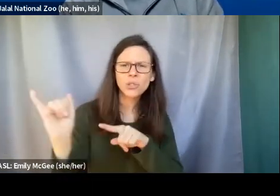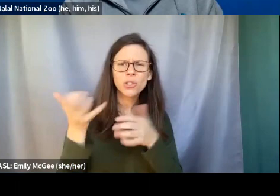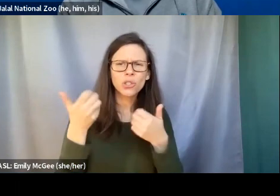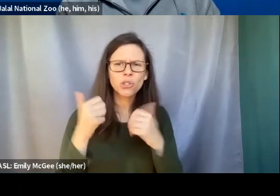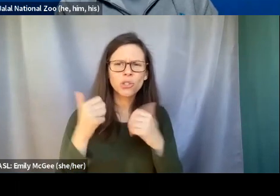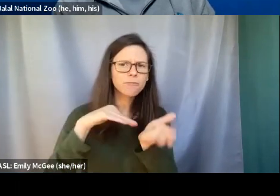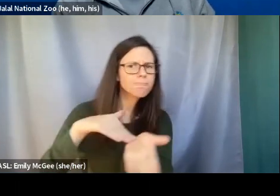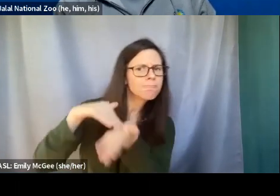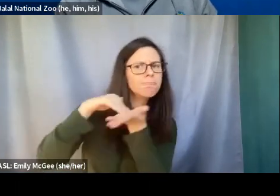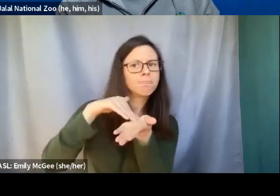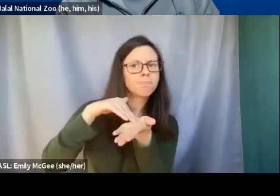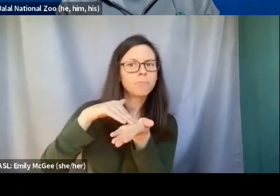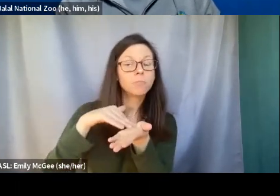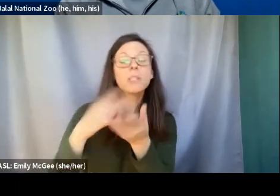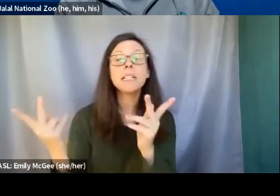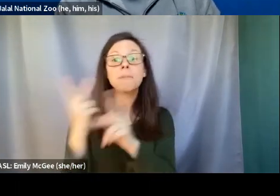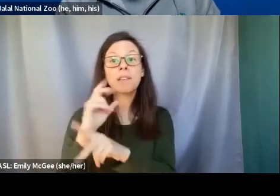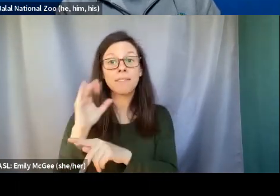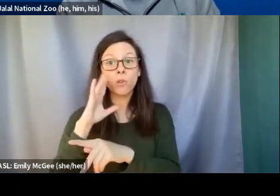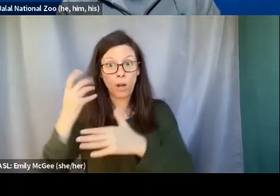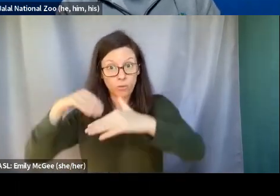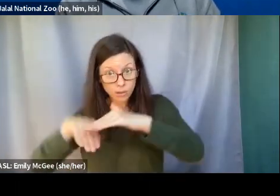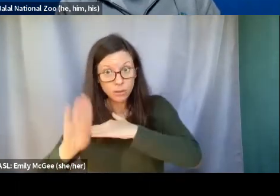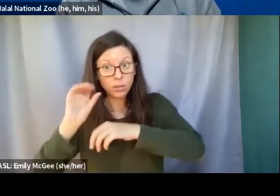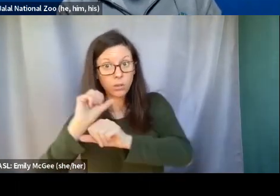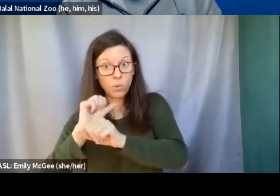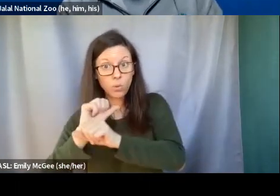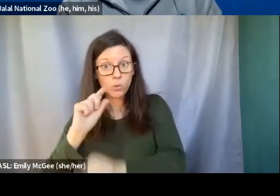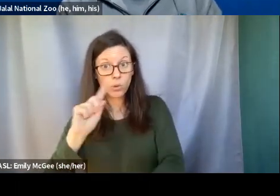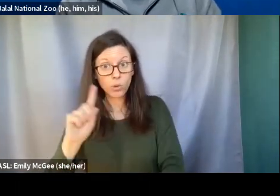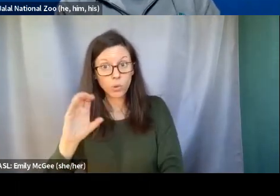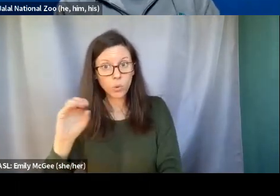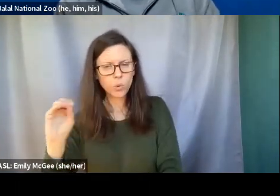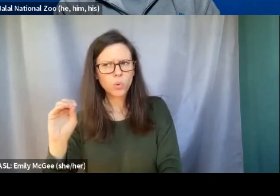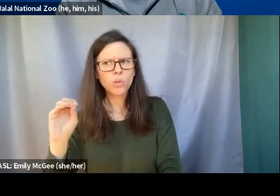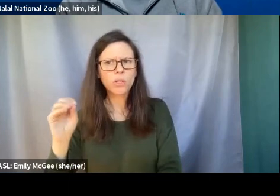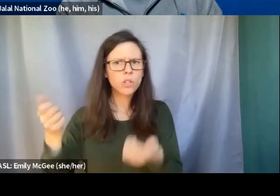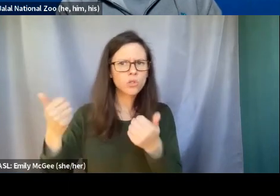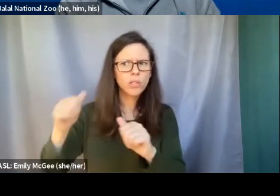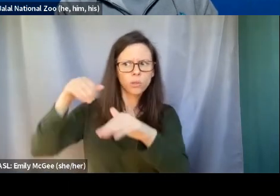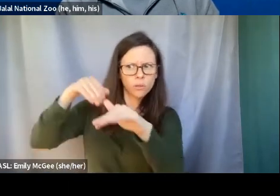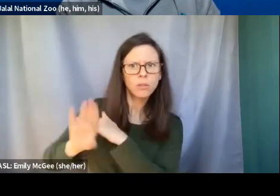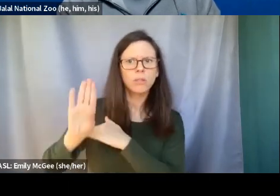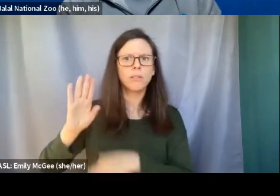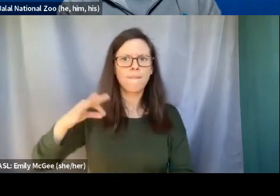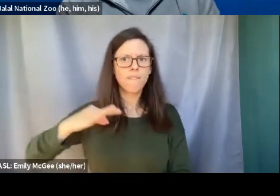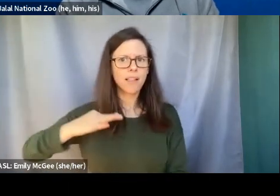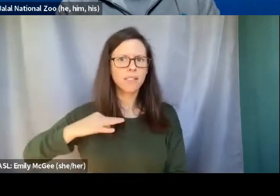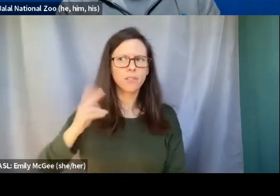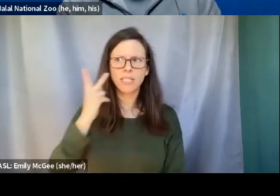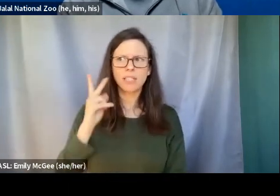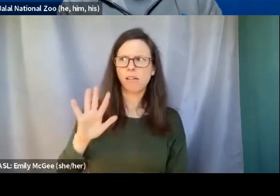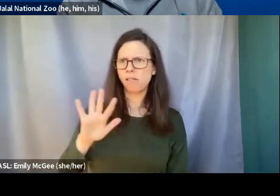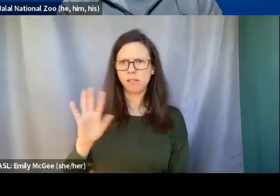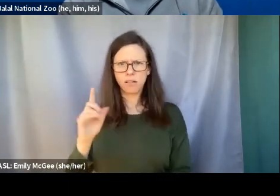into a zoological type atmosphere where you see yourself best fit, you know, try different avenues.